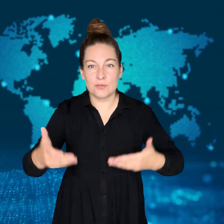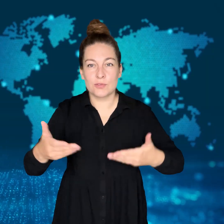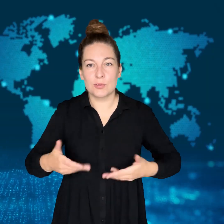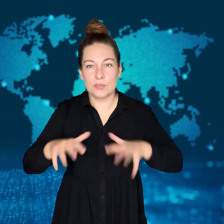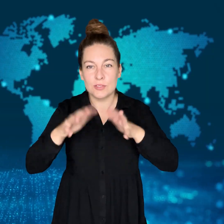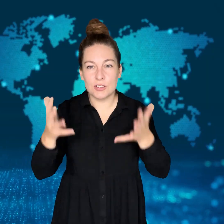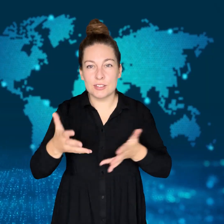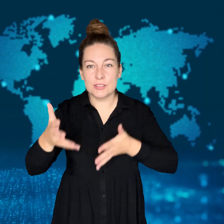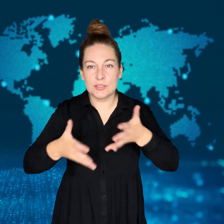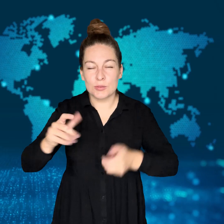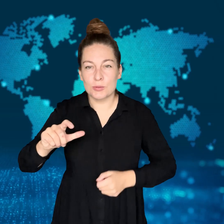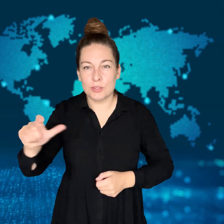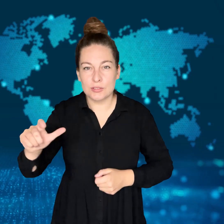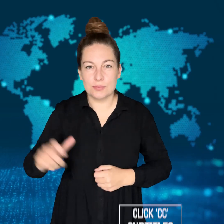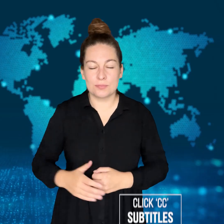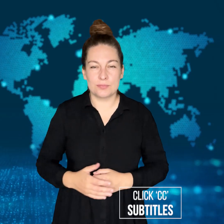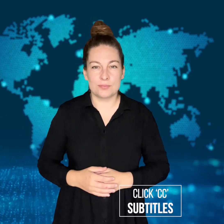Welcome to WorldSign Week!